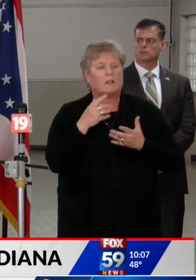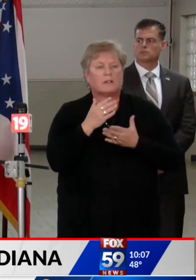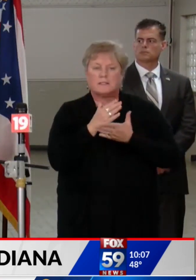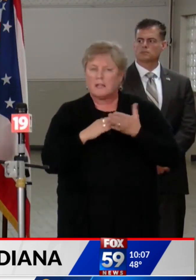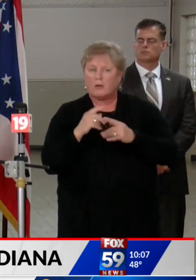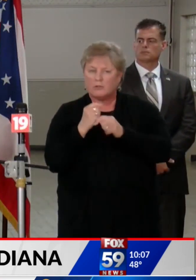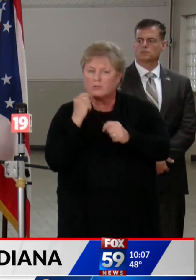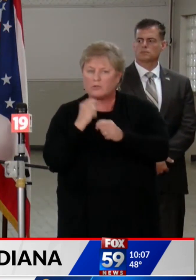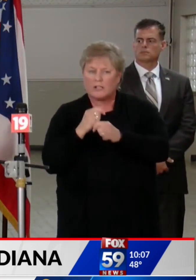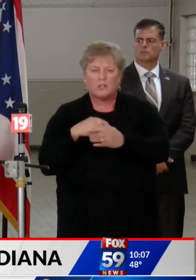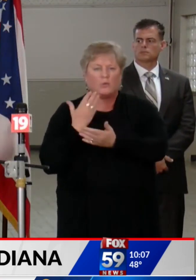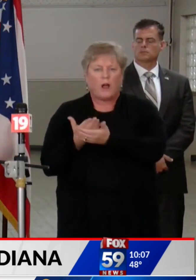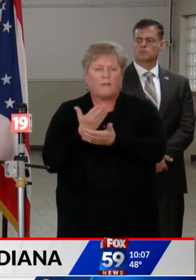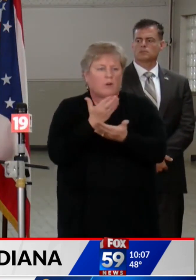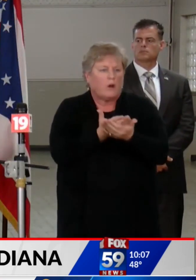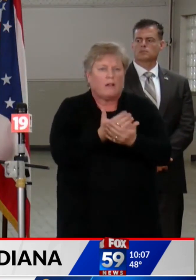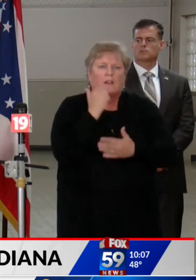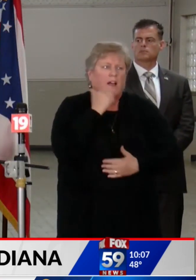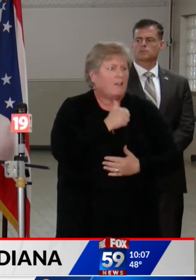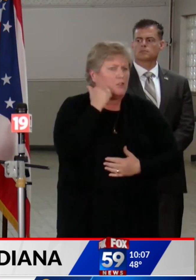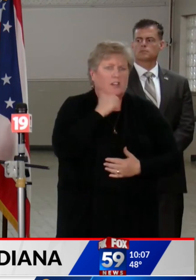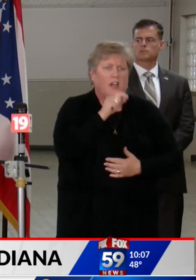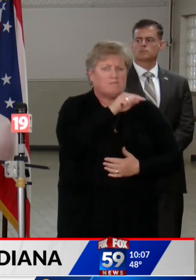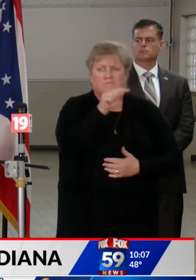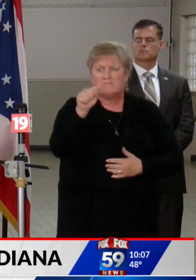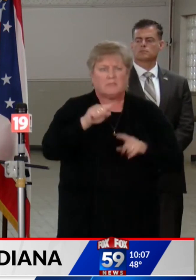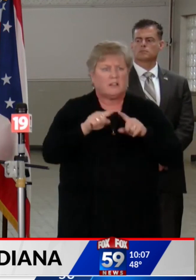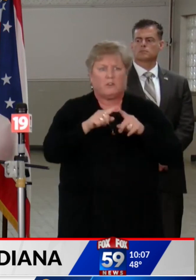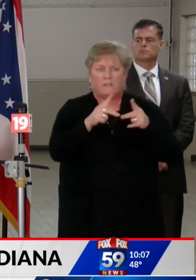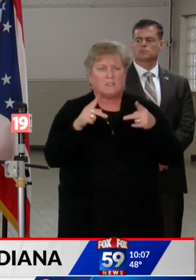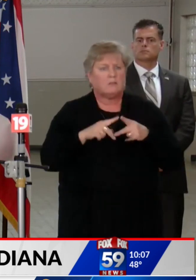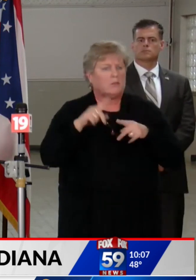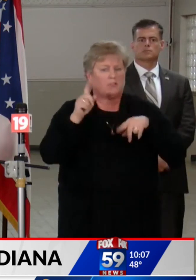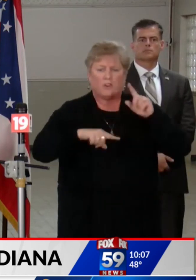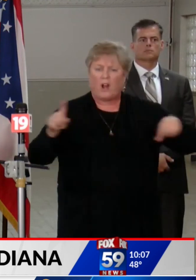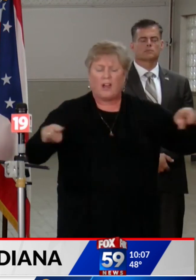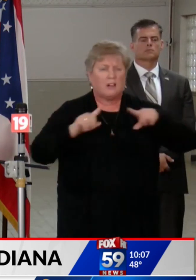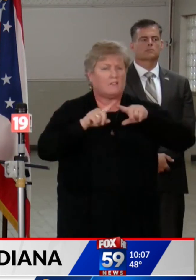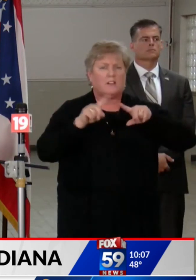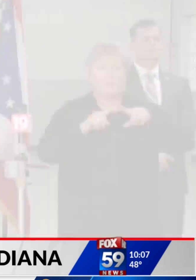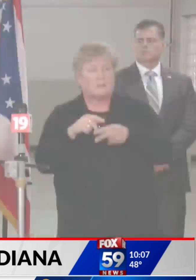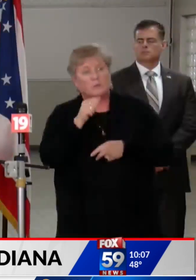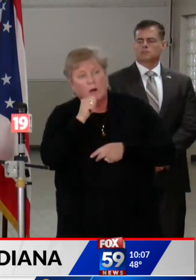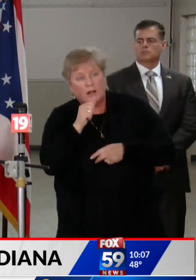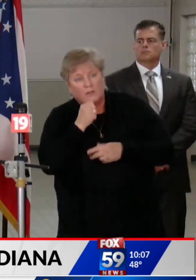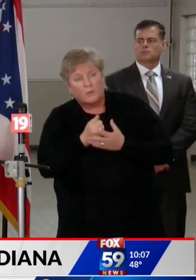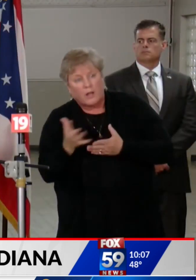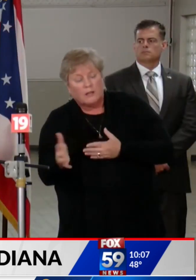ON HOW TO TRANSPORT TOXIC WASTE TRUCKS ARRIVING EVERY DAY